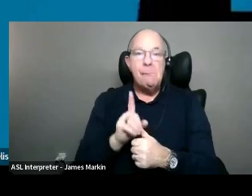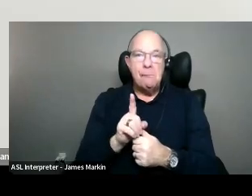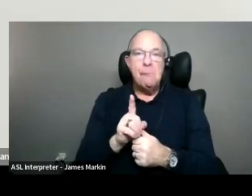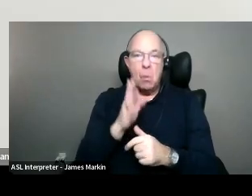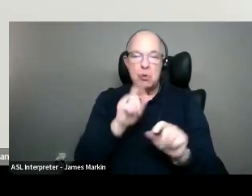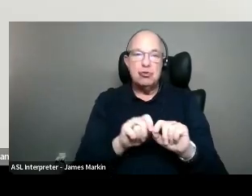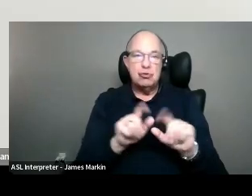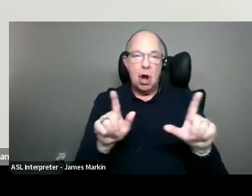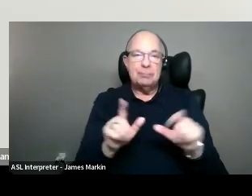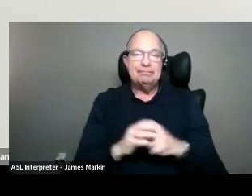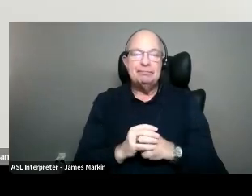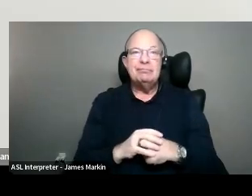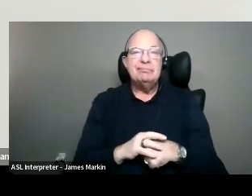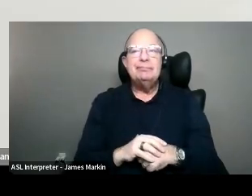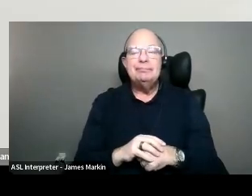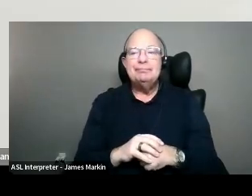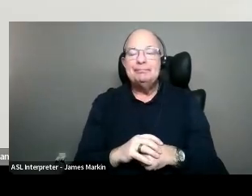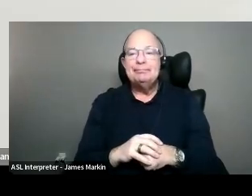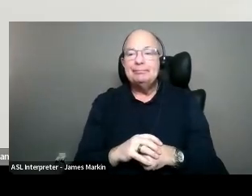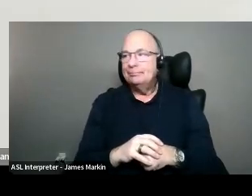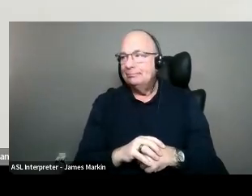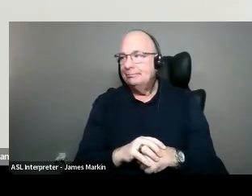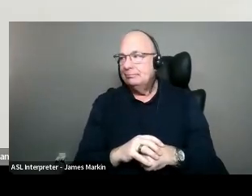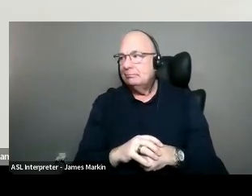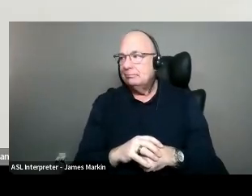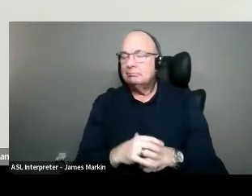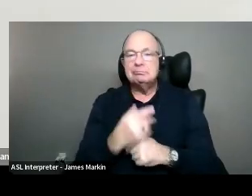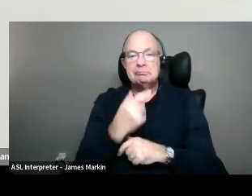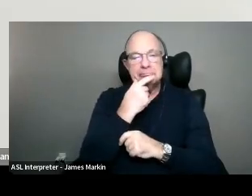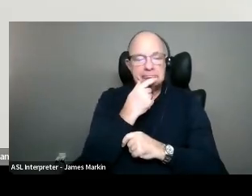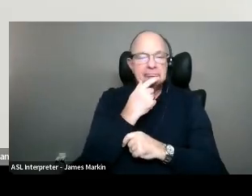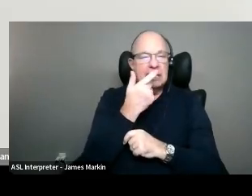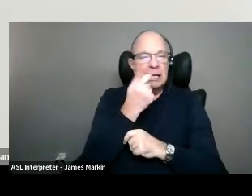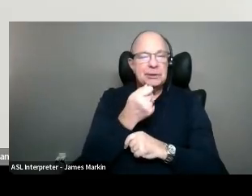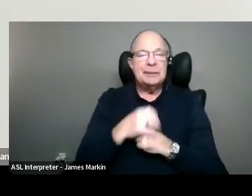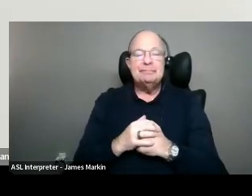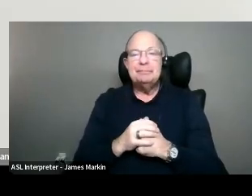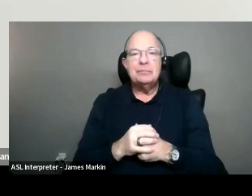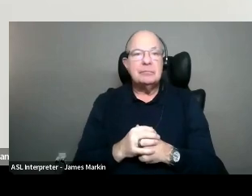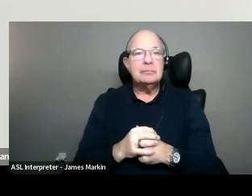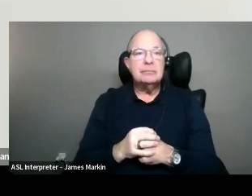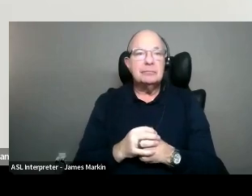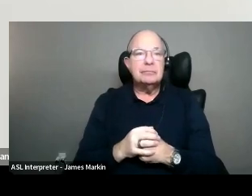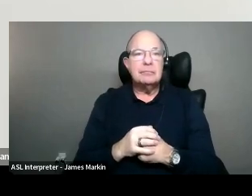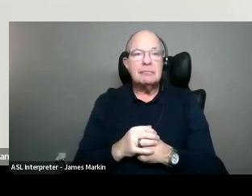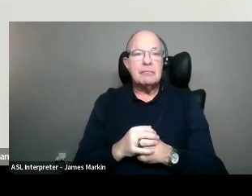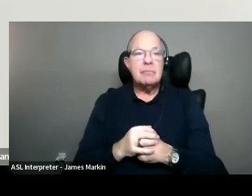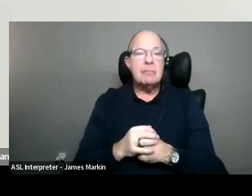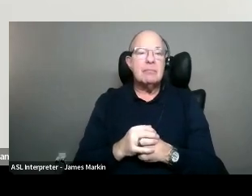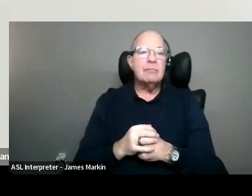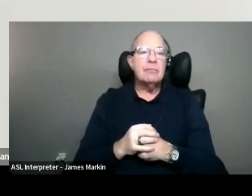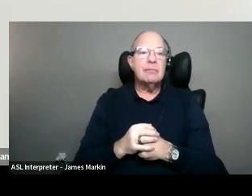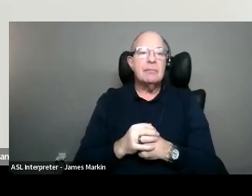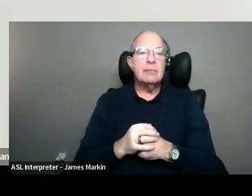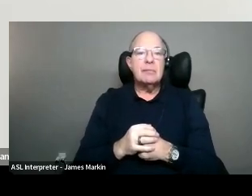Shannon Spencer (she/her): Okay, yeah, hmm, interesting. So I'm gonna share here…